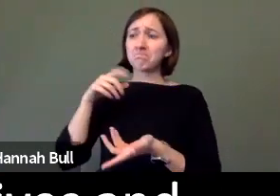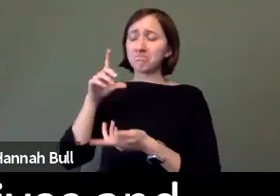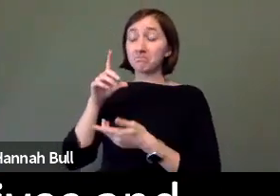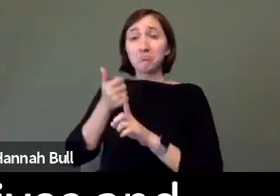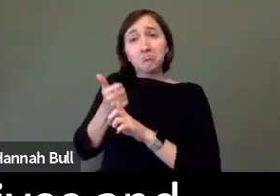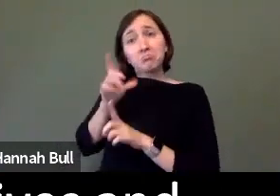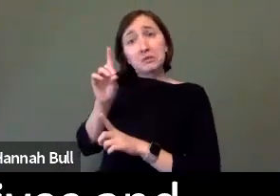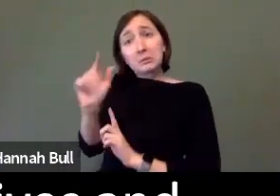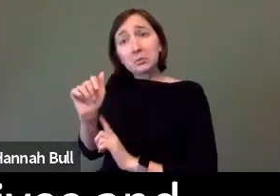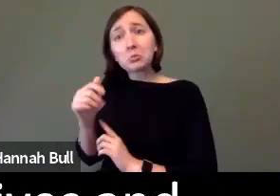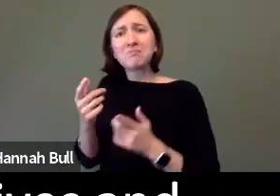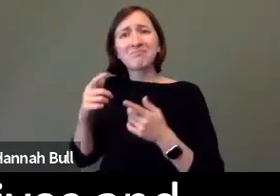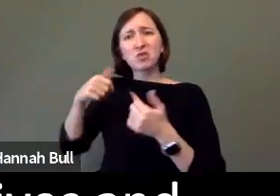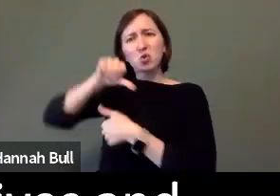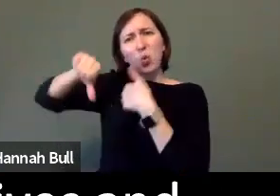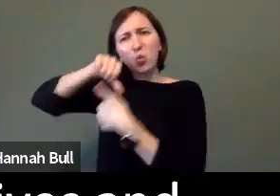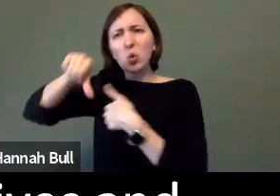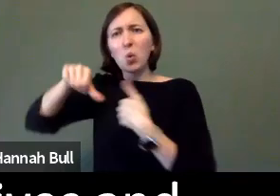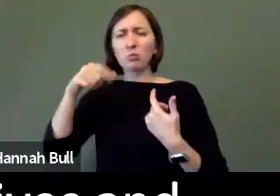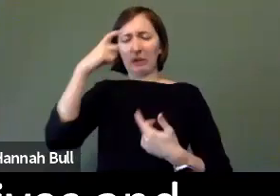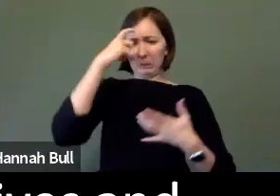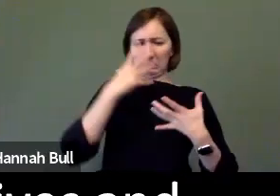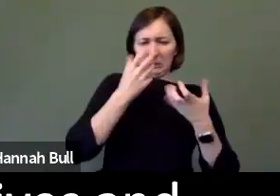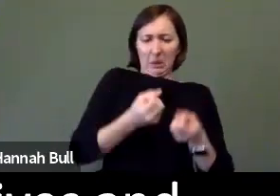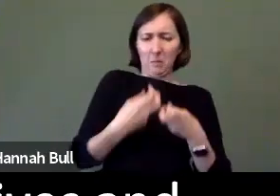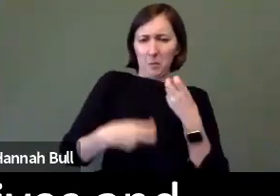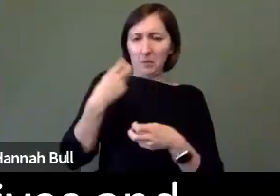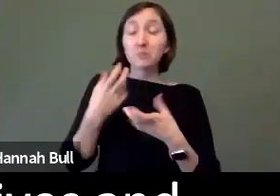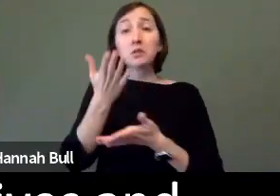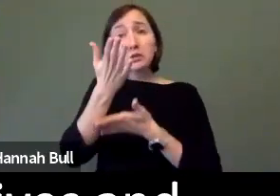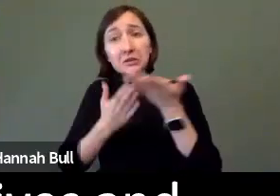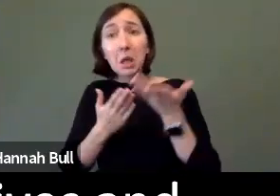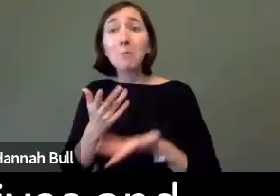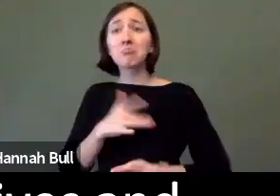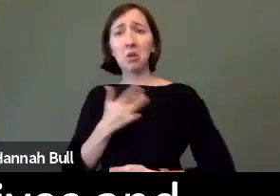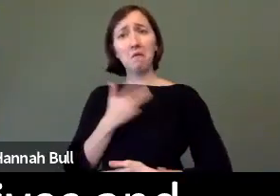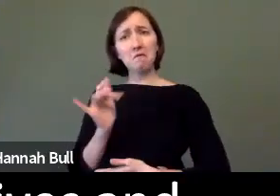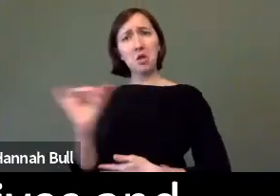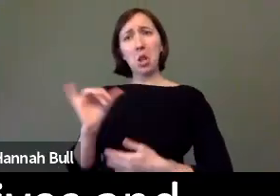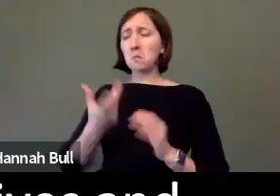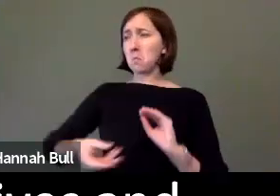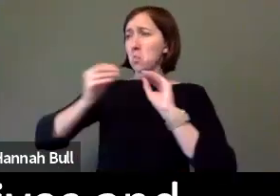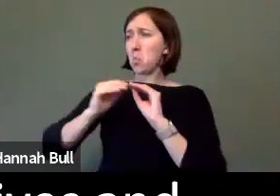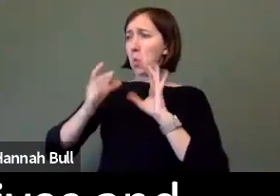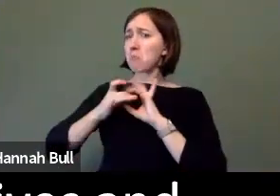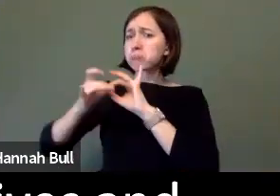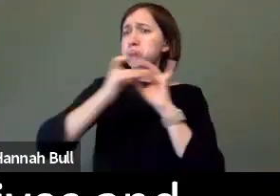others are reported experiencing increased inclusion and more connectedness than before.